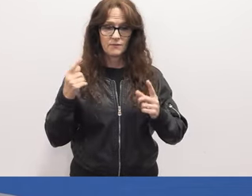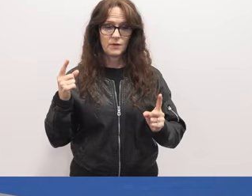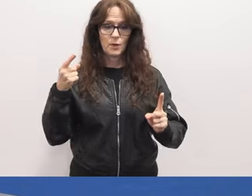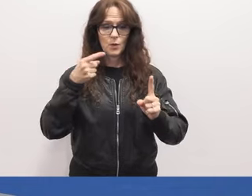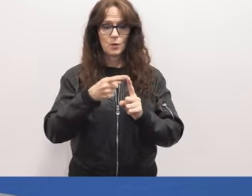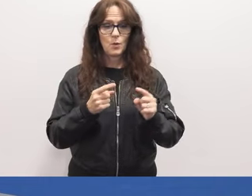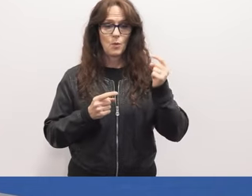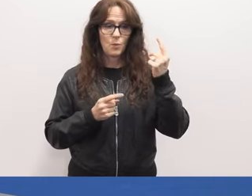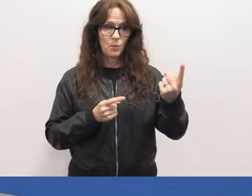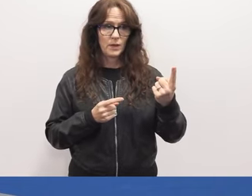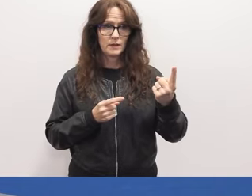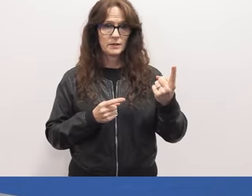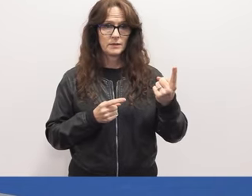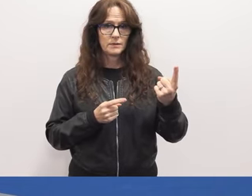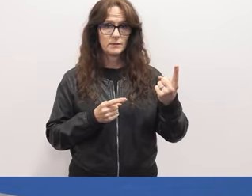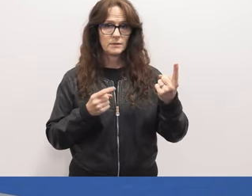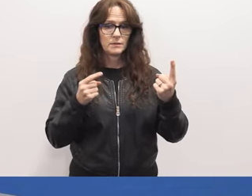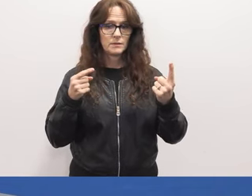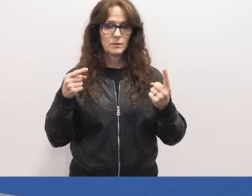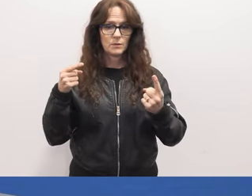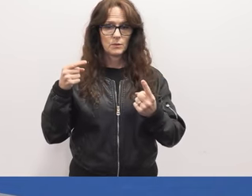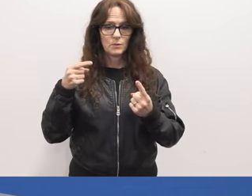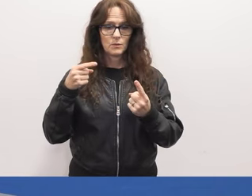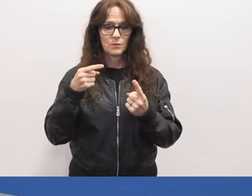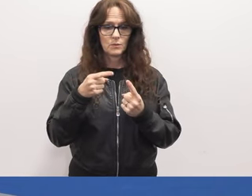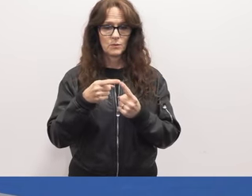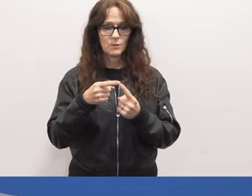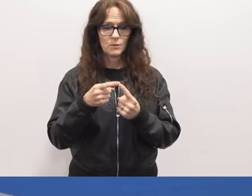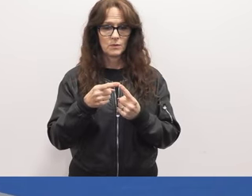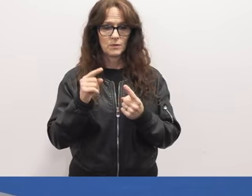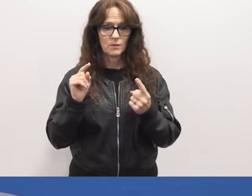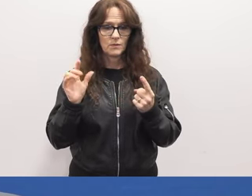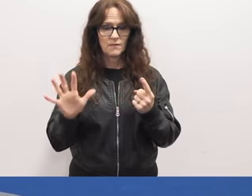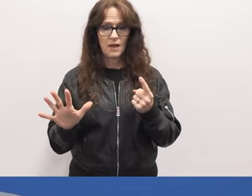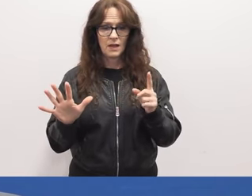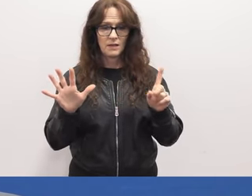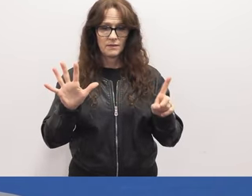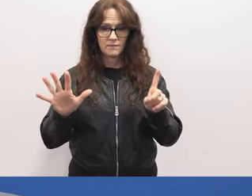and goal five as kind of a continuation of reading.